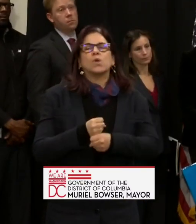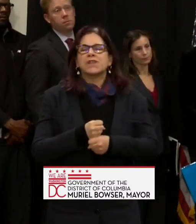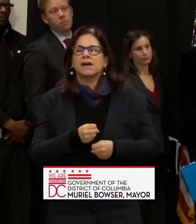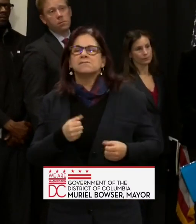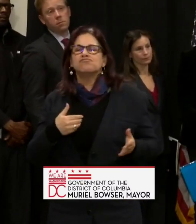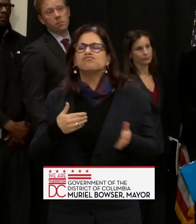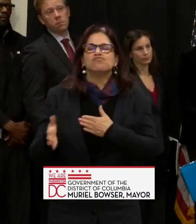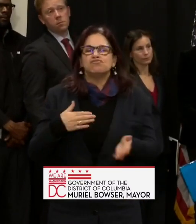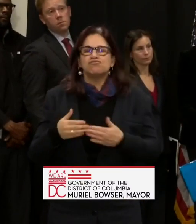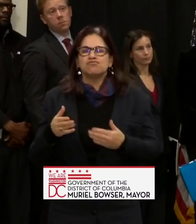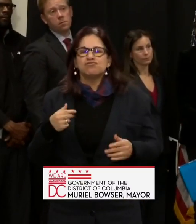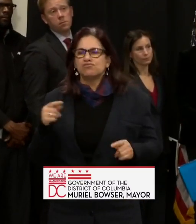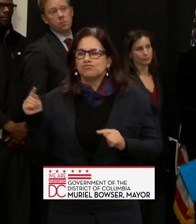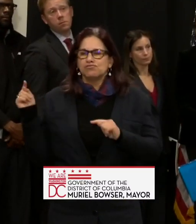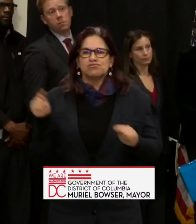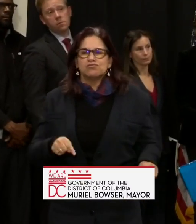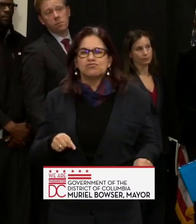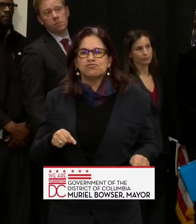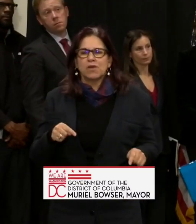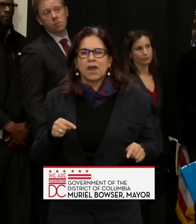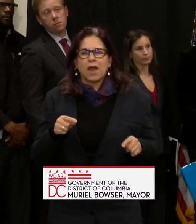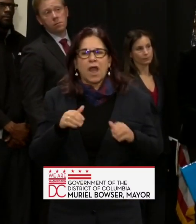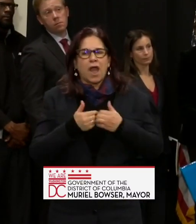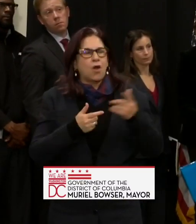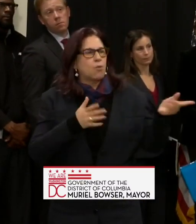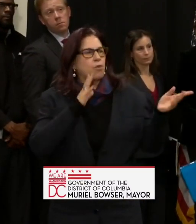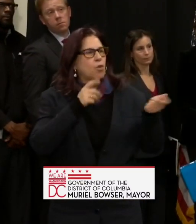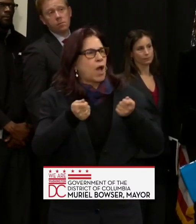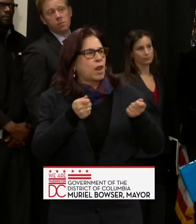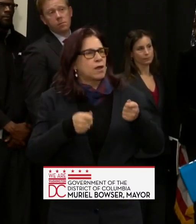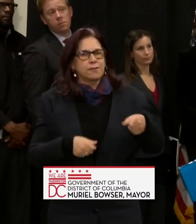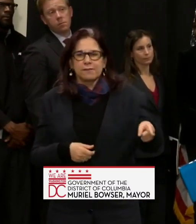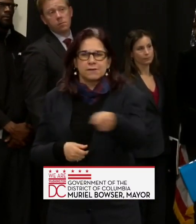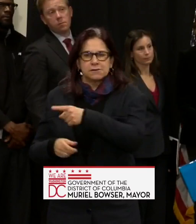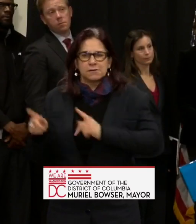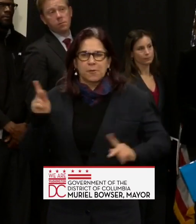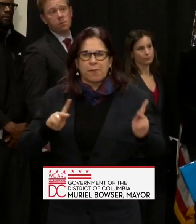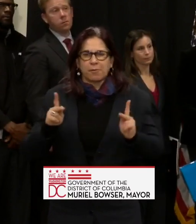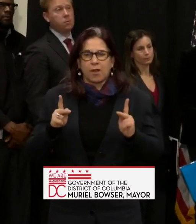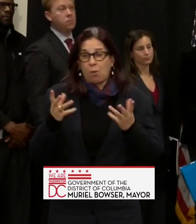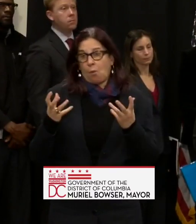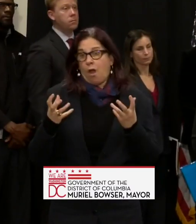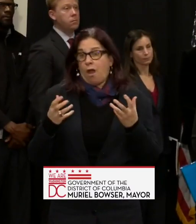CONFRONTING OR DEALING WITH THEIR STATE OF INTENT OF DISRUPTING THE CEREMONIES? >> MAYOR: SURE.